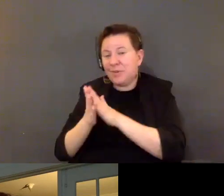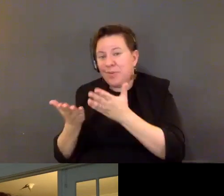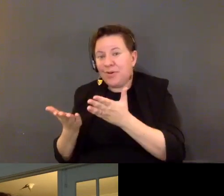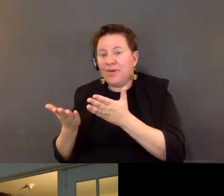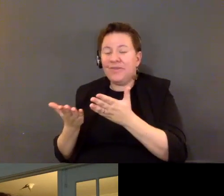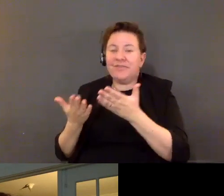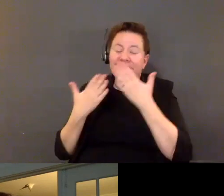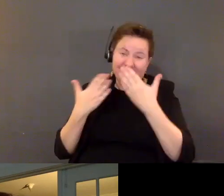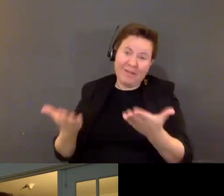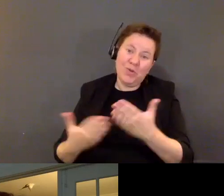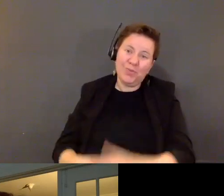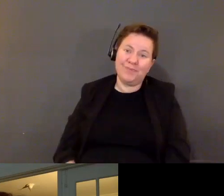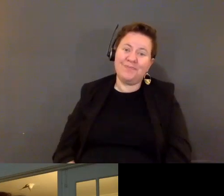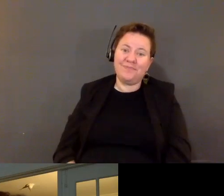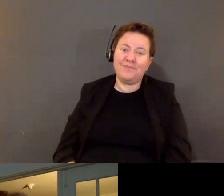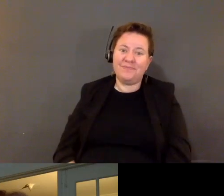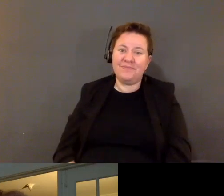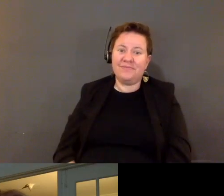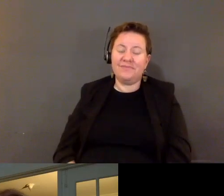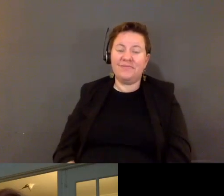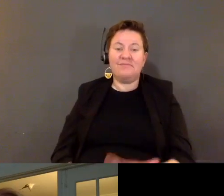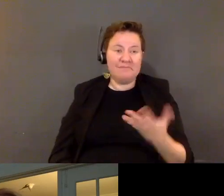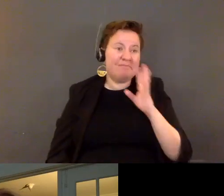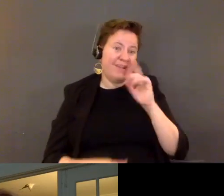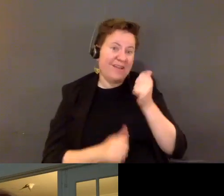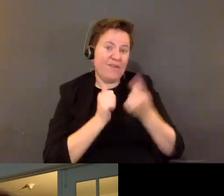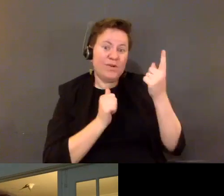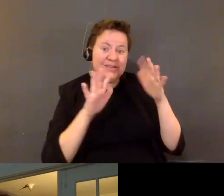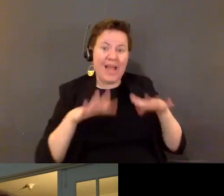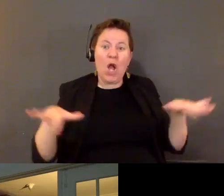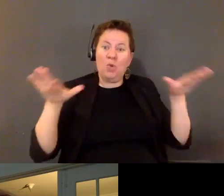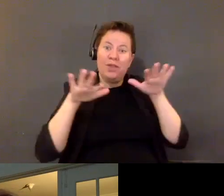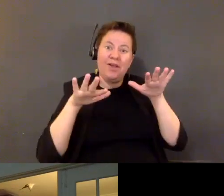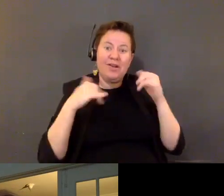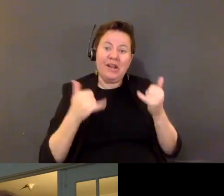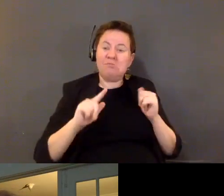thank you well speaking of uh everybody who's out there let's take some of the questions that